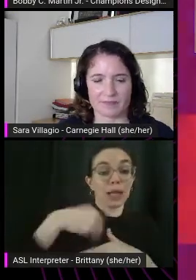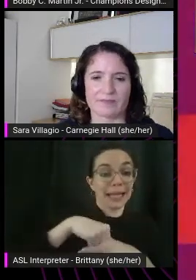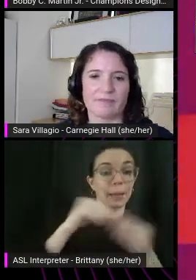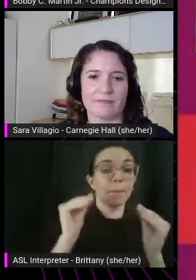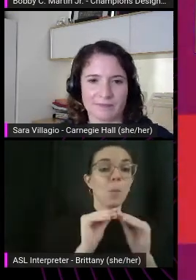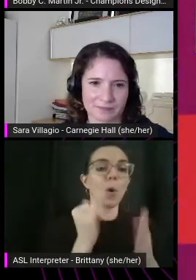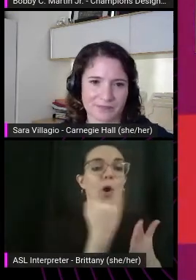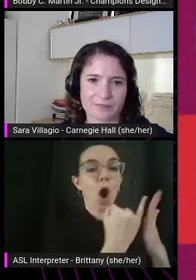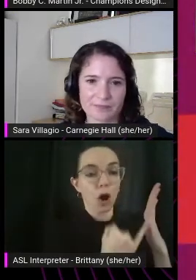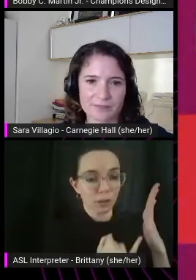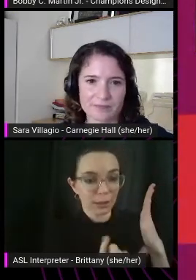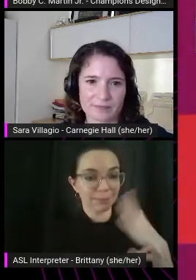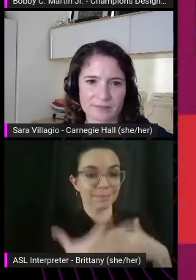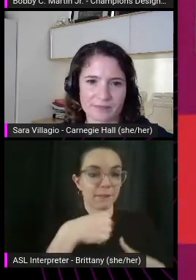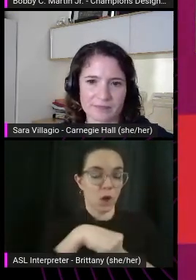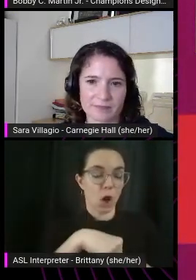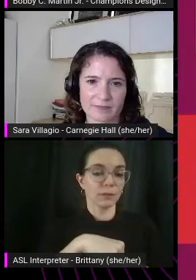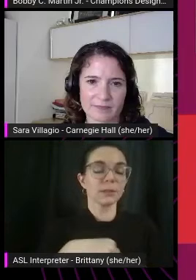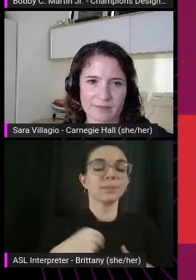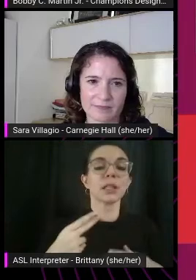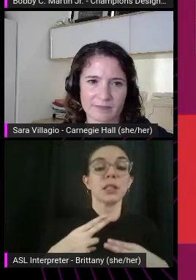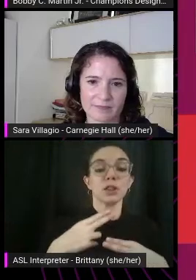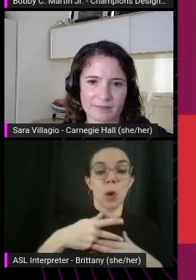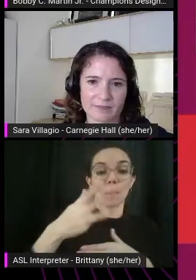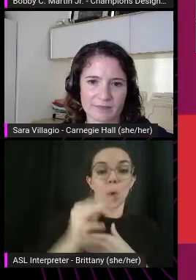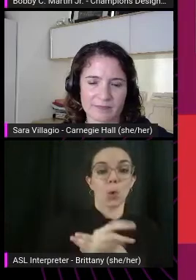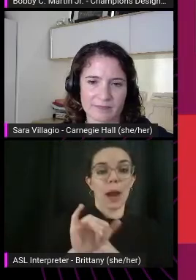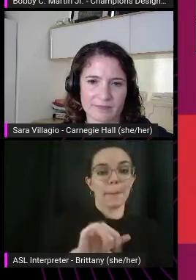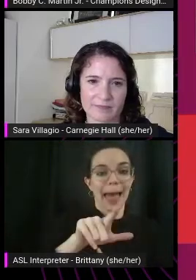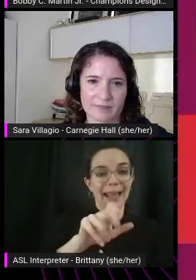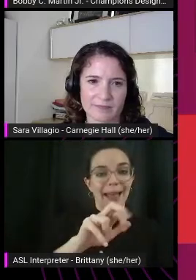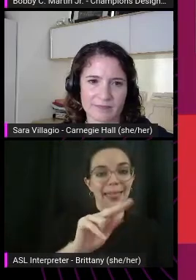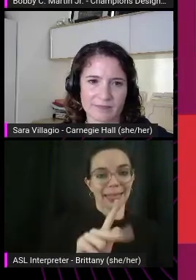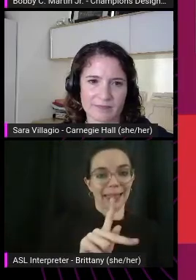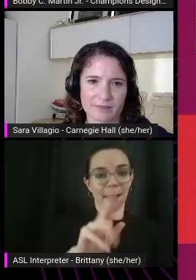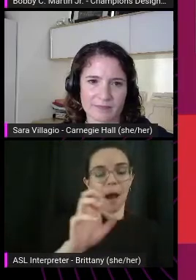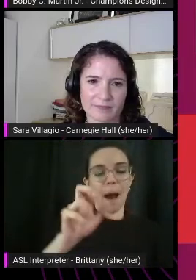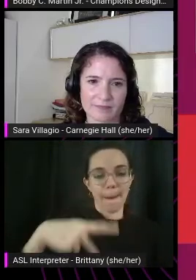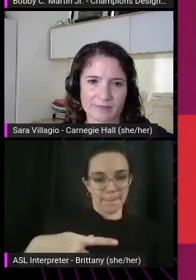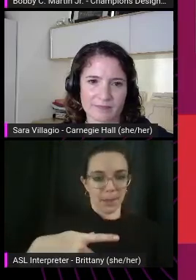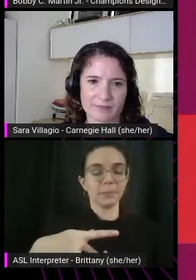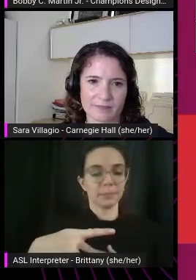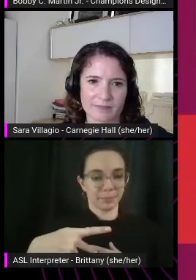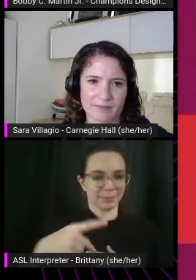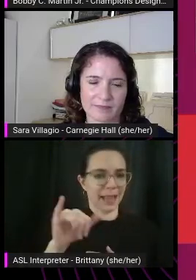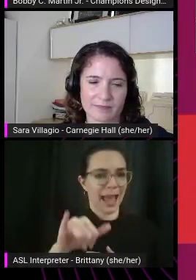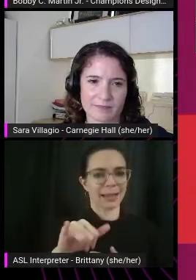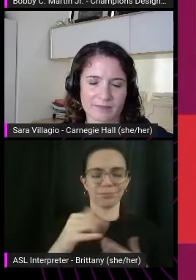And so for programs such as Link Up, the iconic Carnegie Hall Weill Music Institute Link Up, we were able to develop